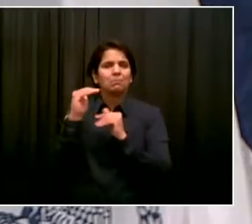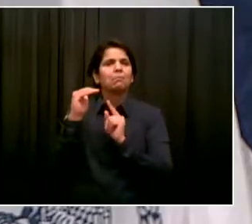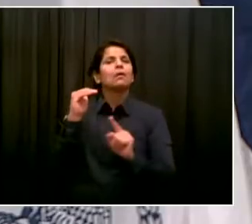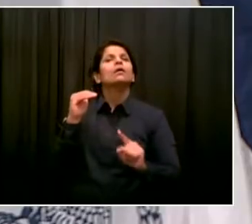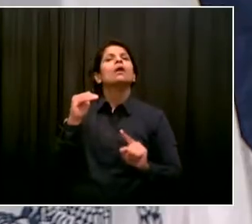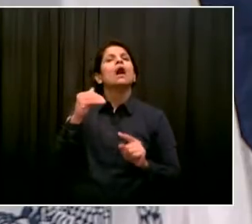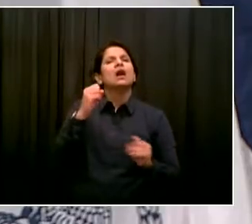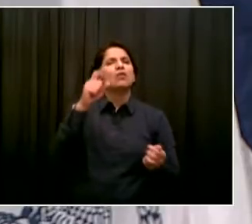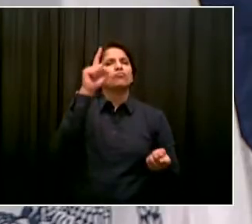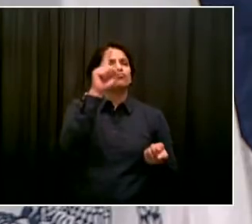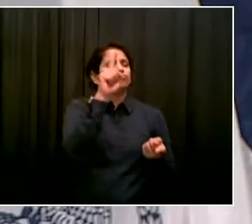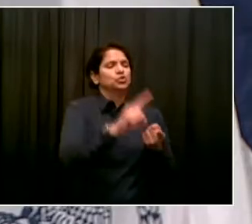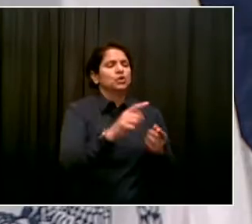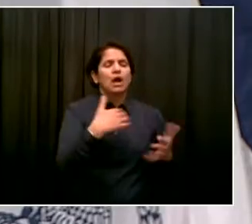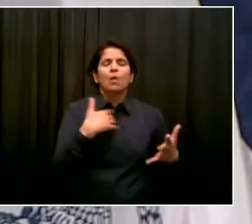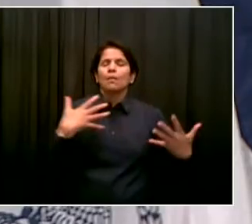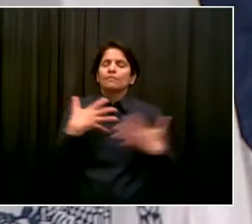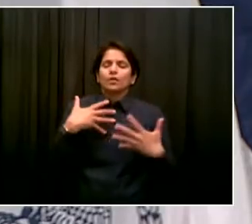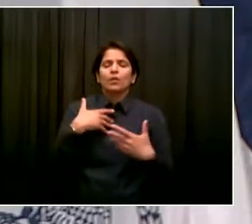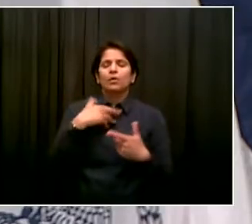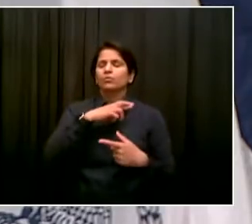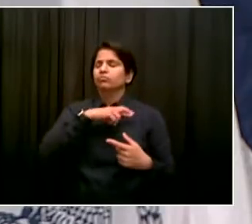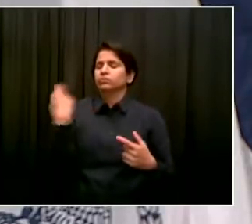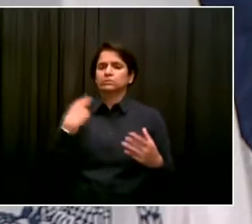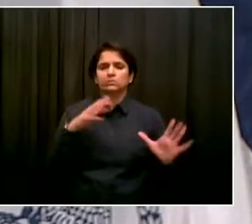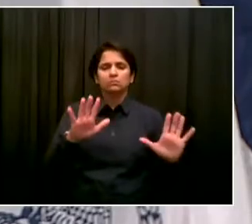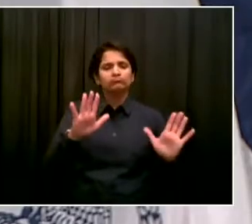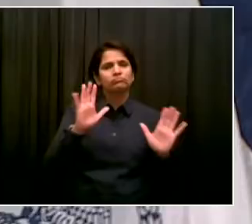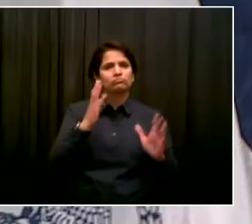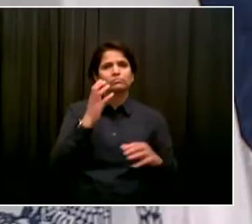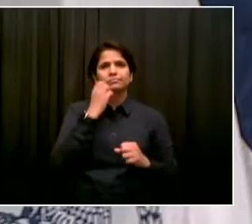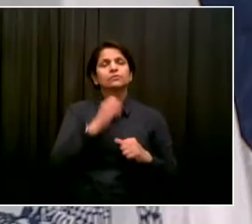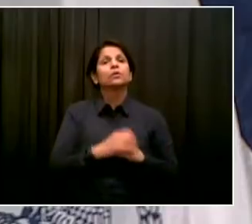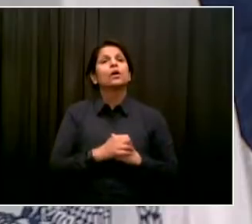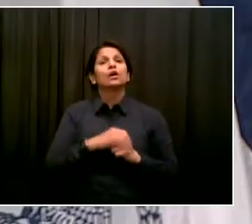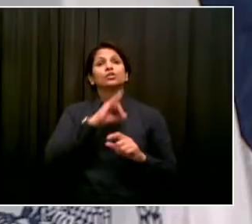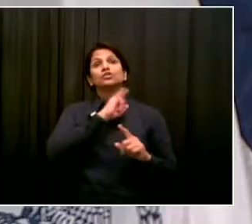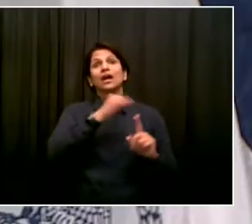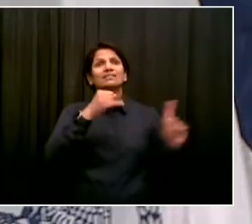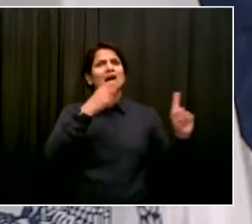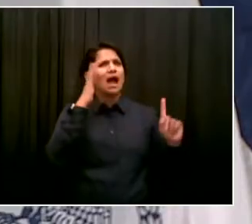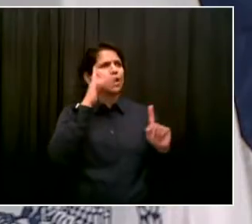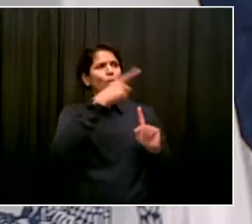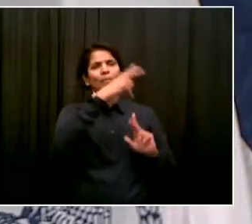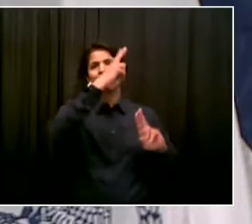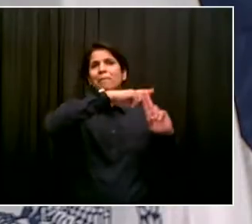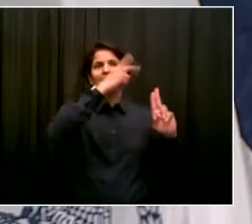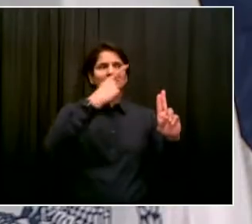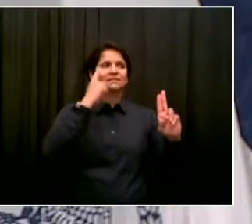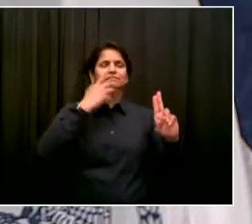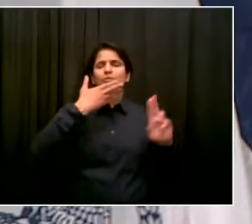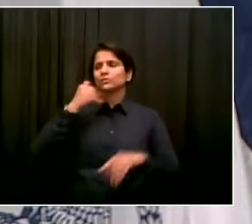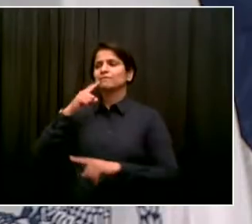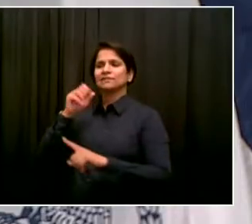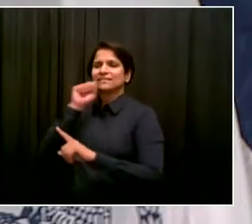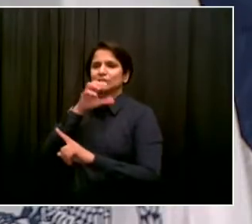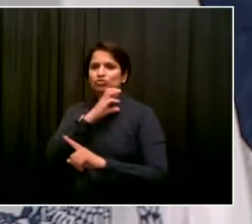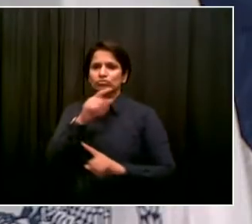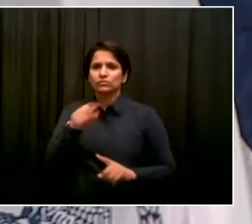THE RESOLUTION COULD BE RESTRICIOTNS OR LIMITS ON WHO GETS JOHNSON & JOHNSON BUT STILL ALLOWING FOR PLENTY OF PEOPLE TO E B ABLE OT RECEIVE